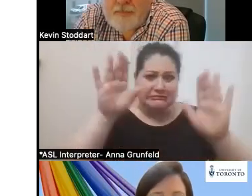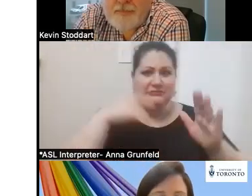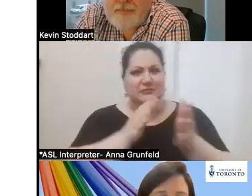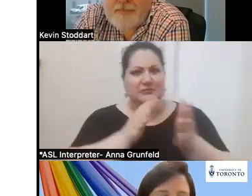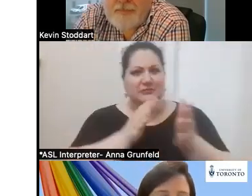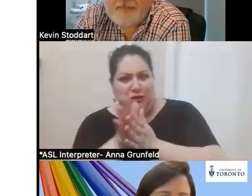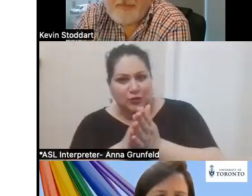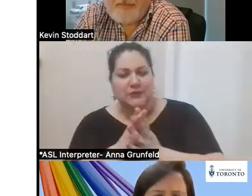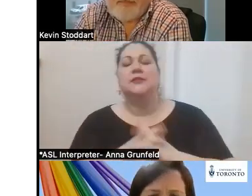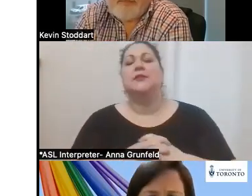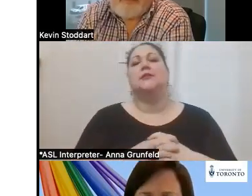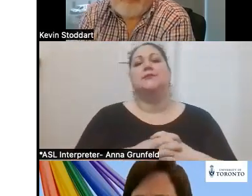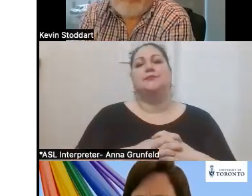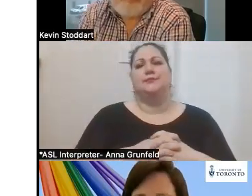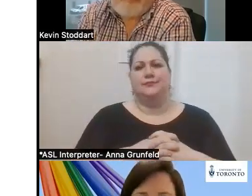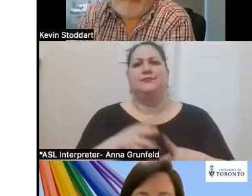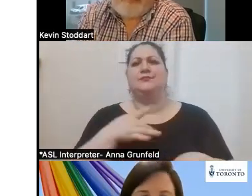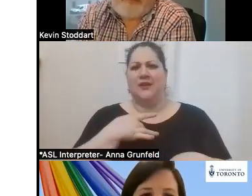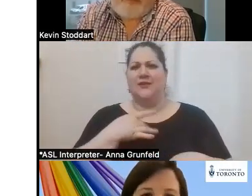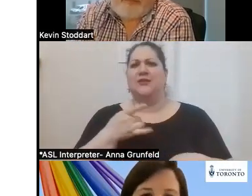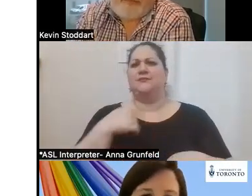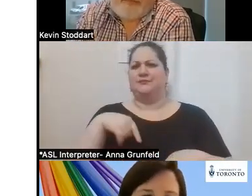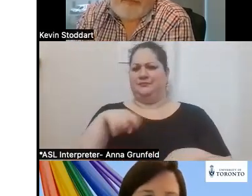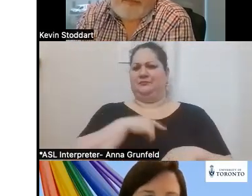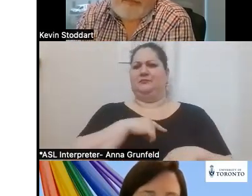as I said, it has resonated a lot with folks and a lot of us working in